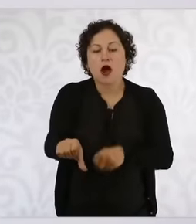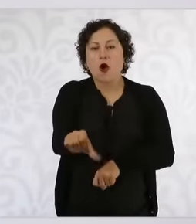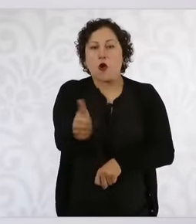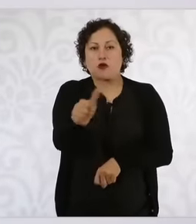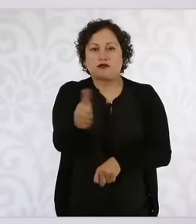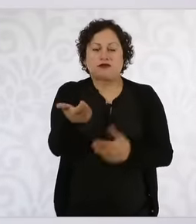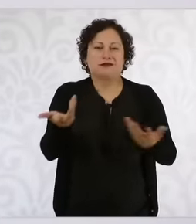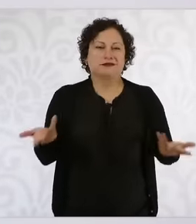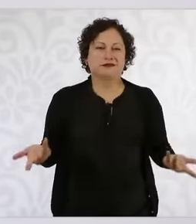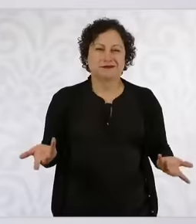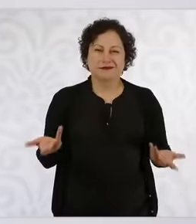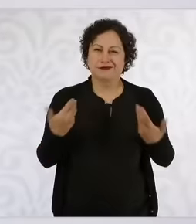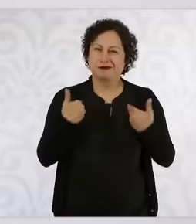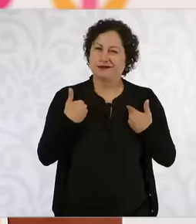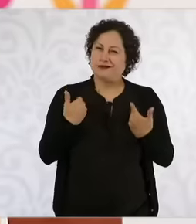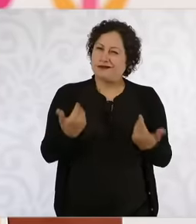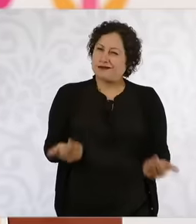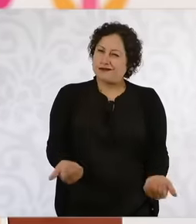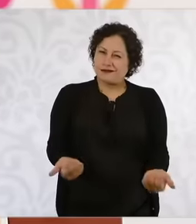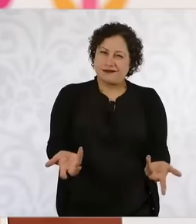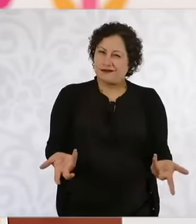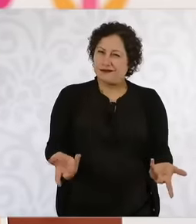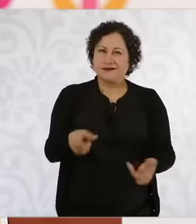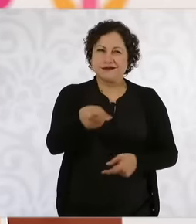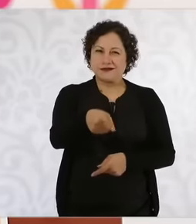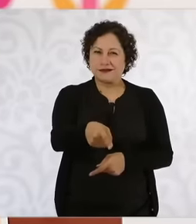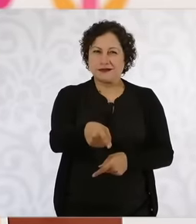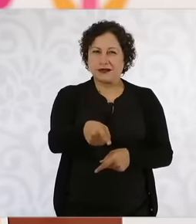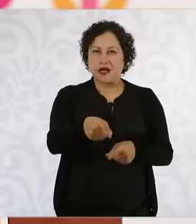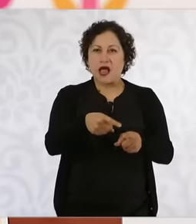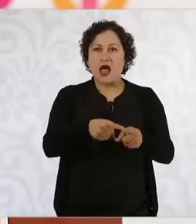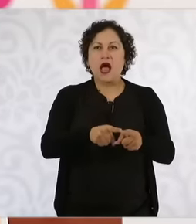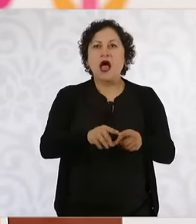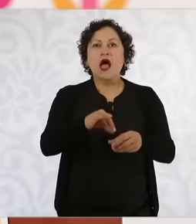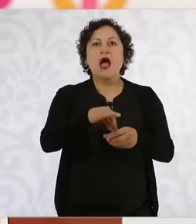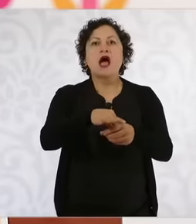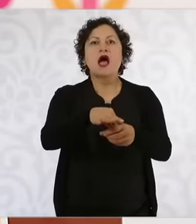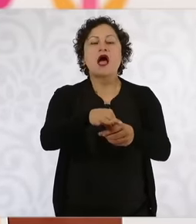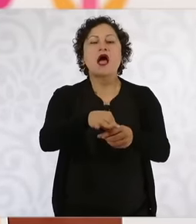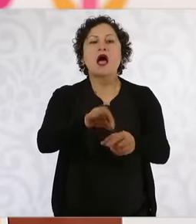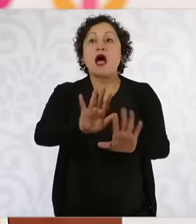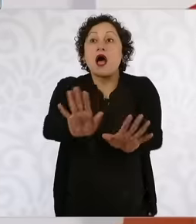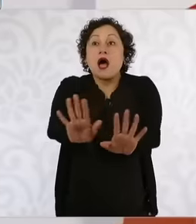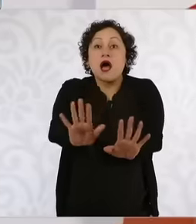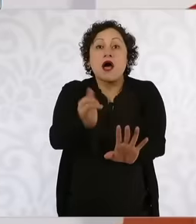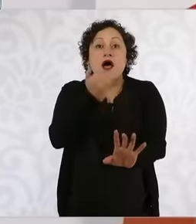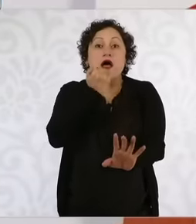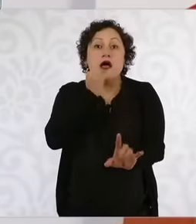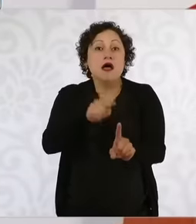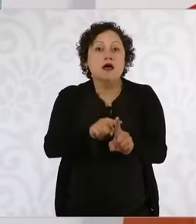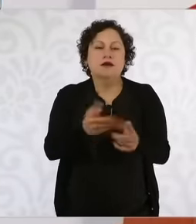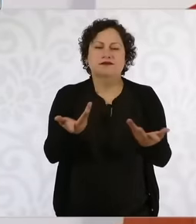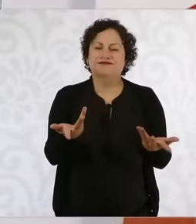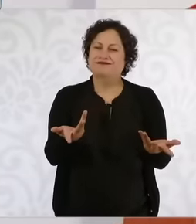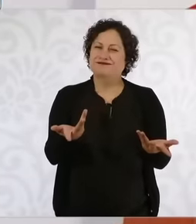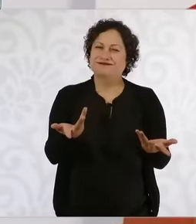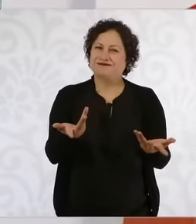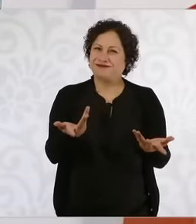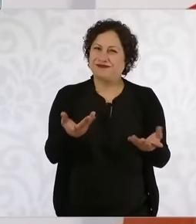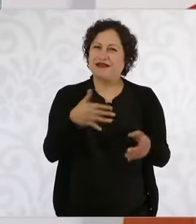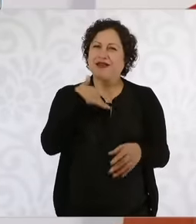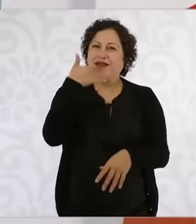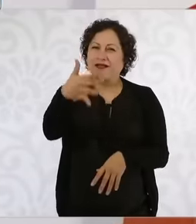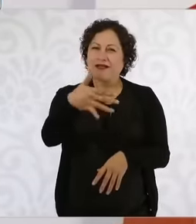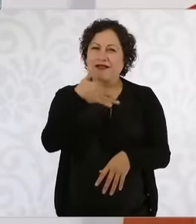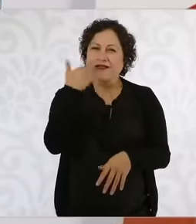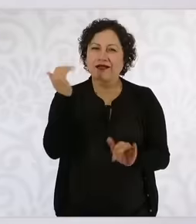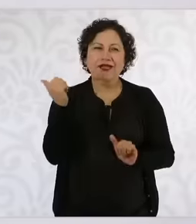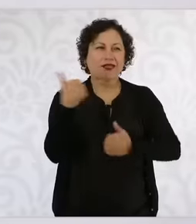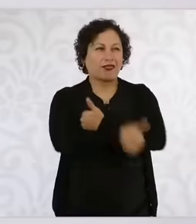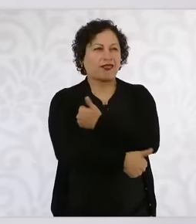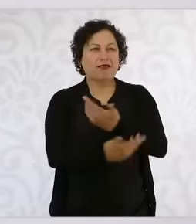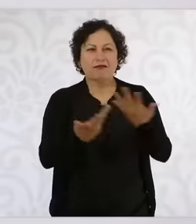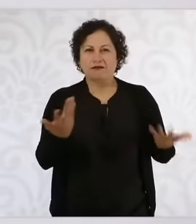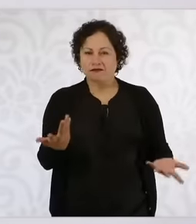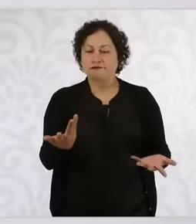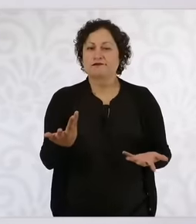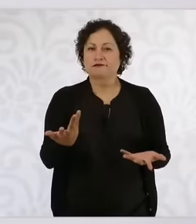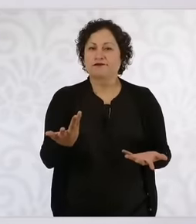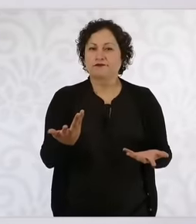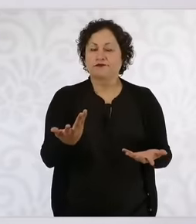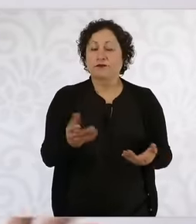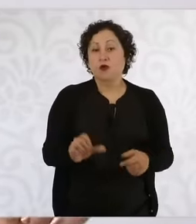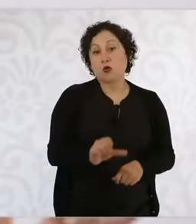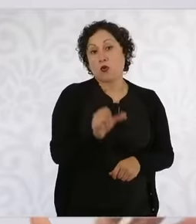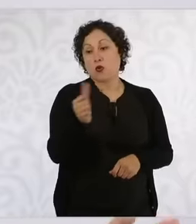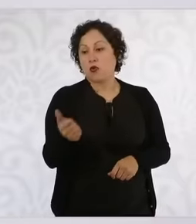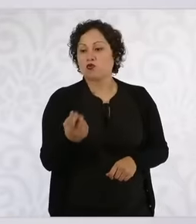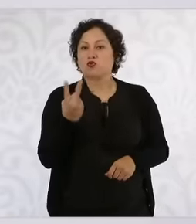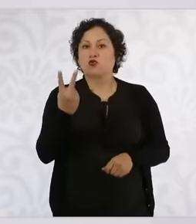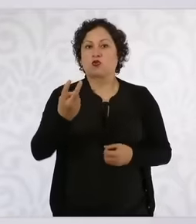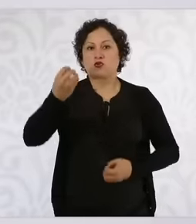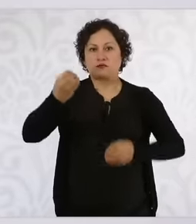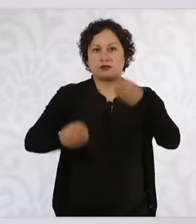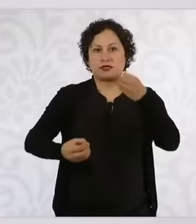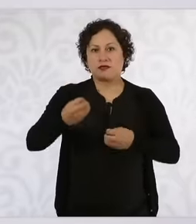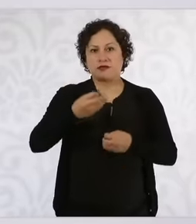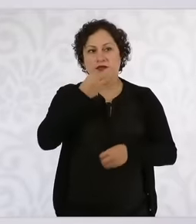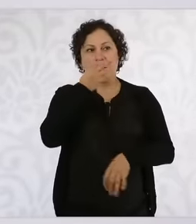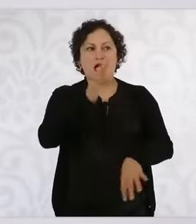spin like that, but an unconstitutional pirouette and then two other ministers say let's see, that is, no,